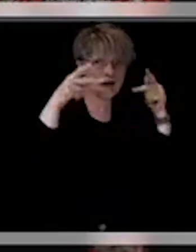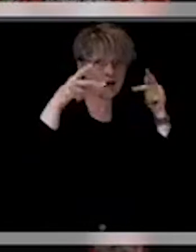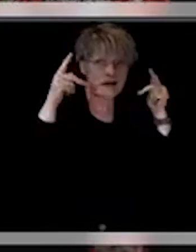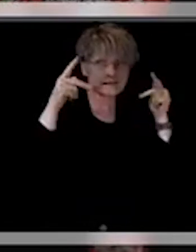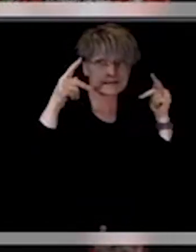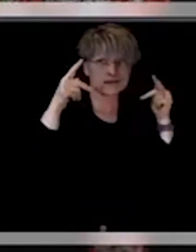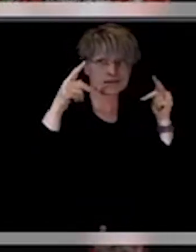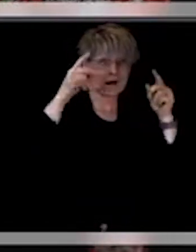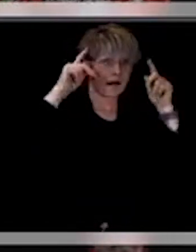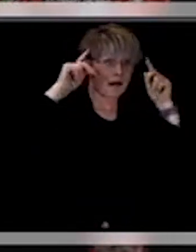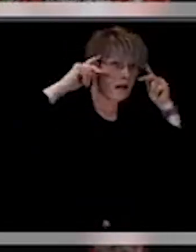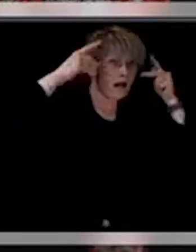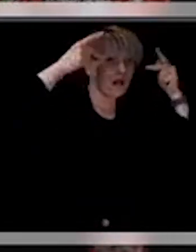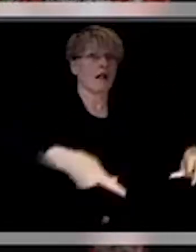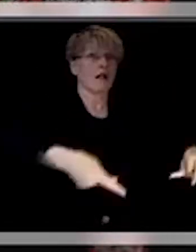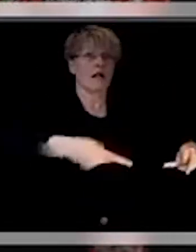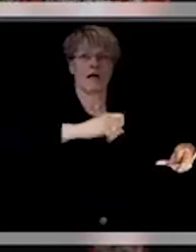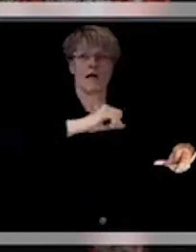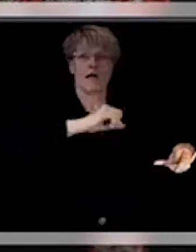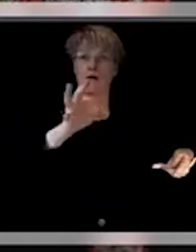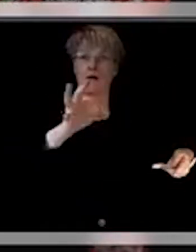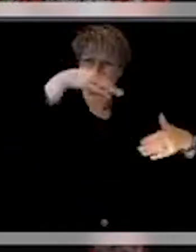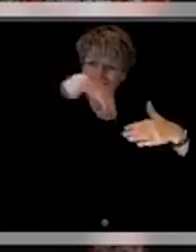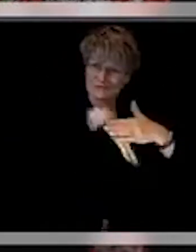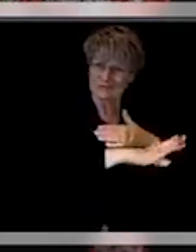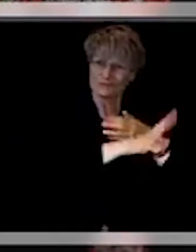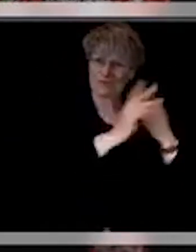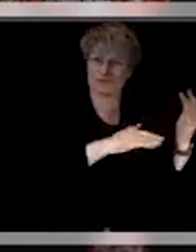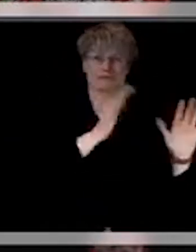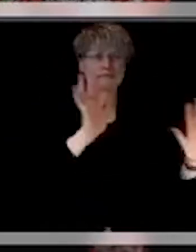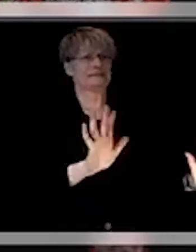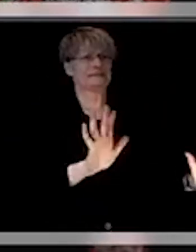other people. Remember, we’re wearing a mask because we don't know if we are infected.